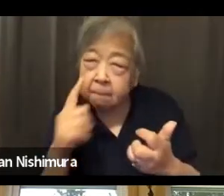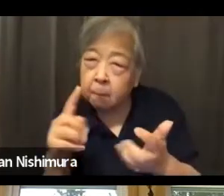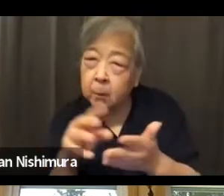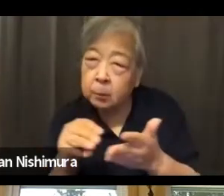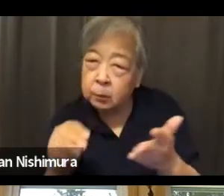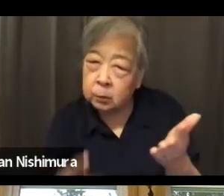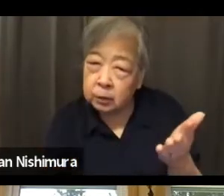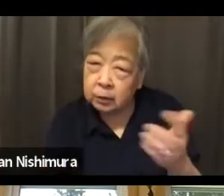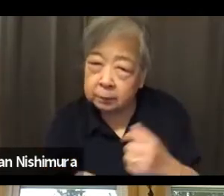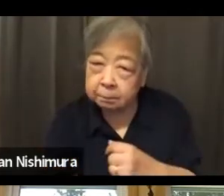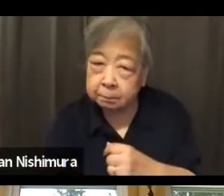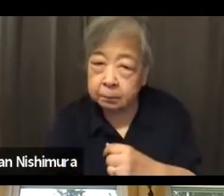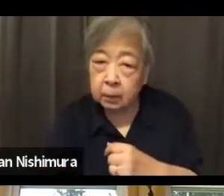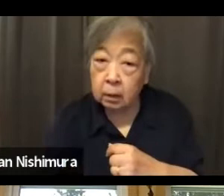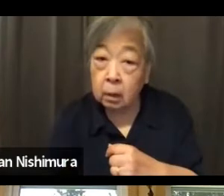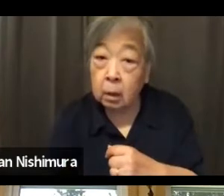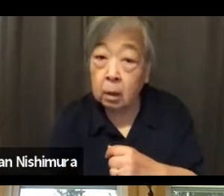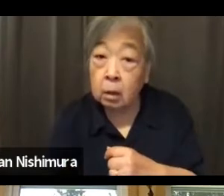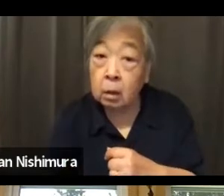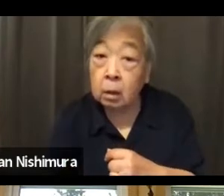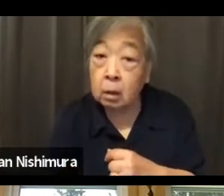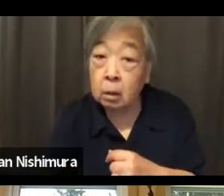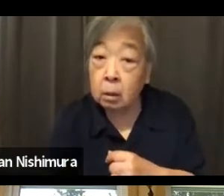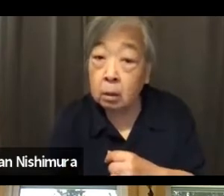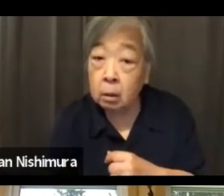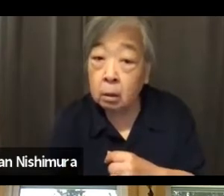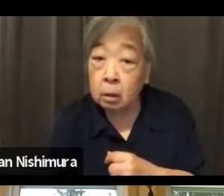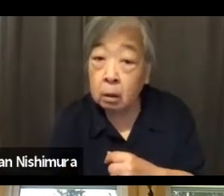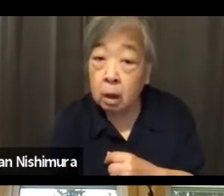One critical piece is an Accommodation Request Form.